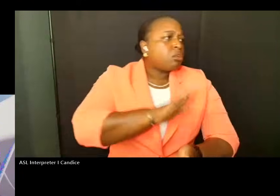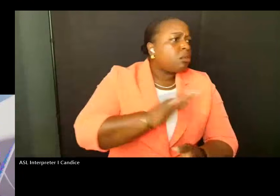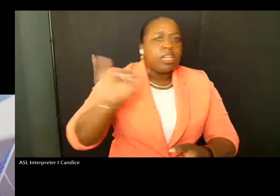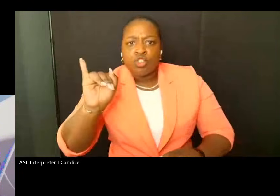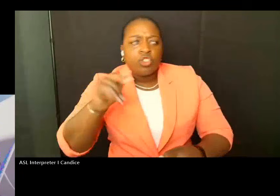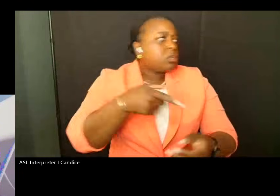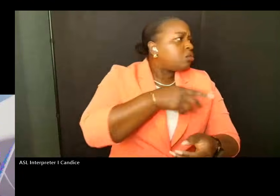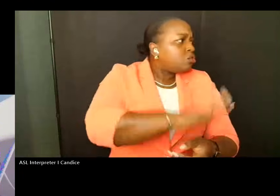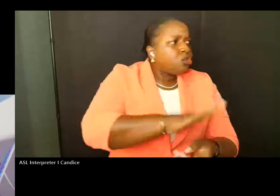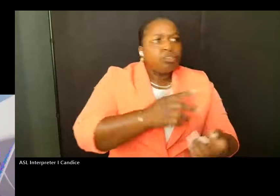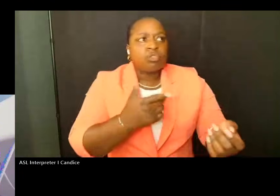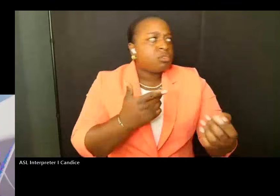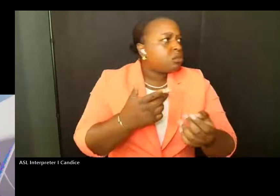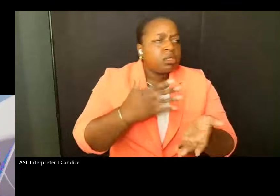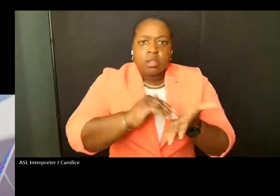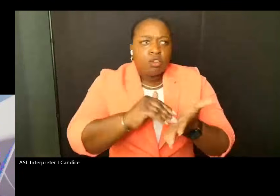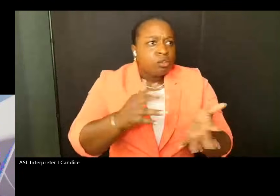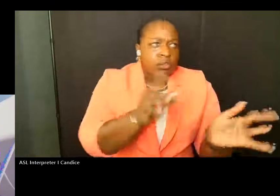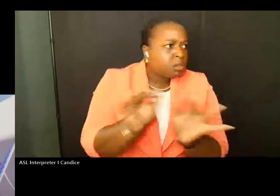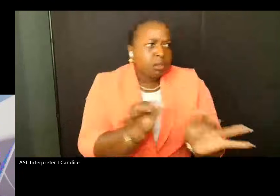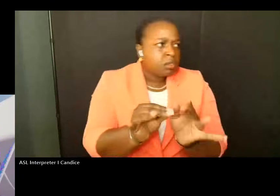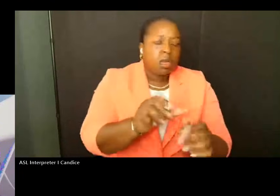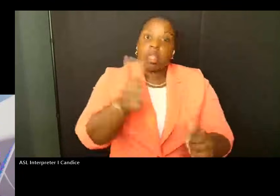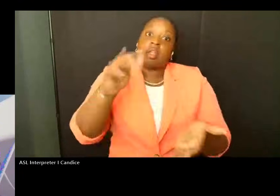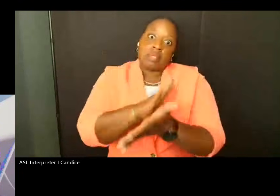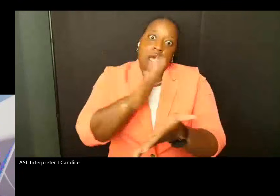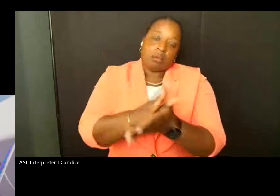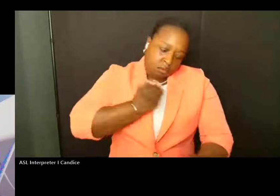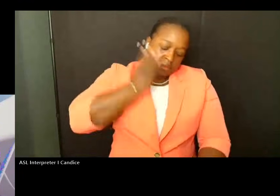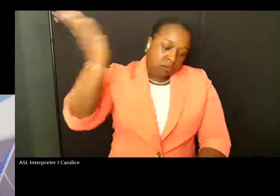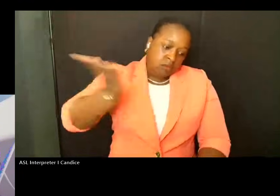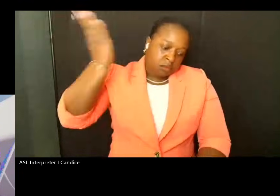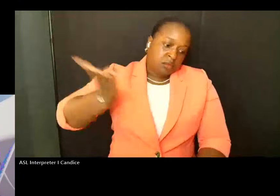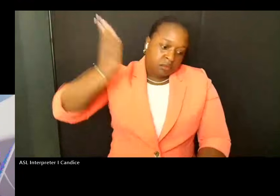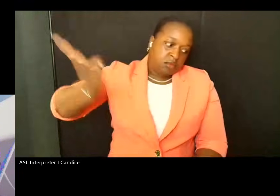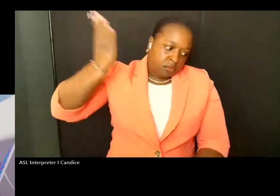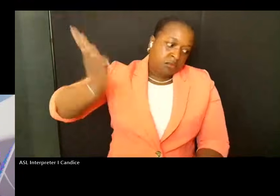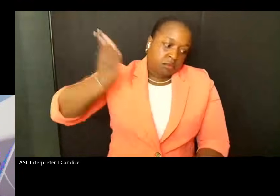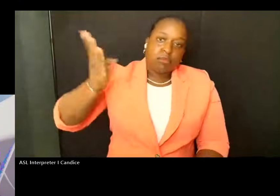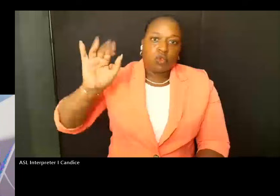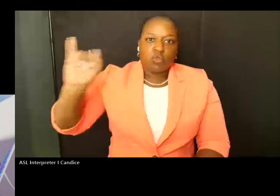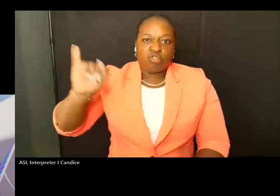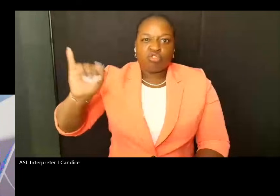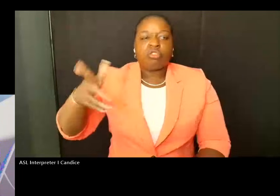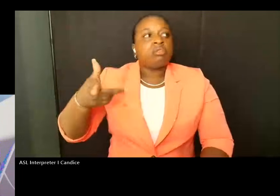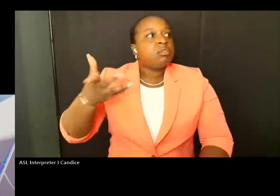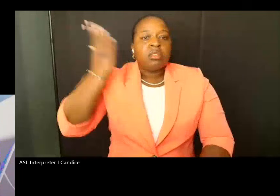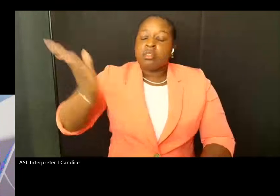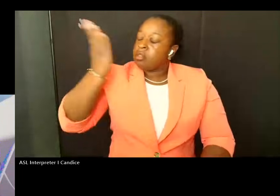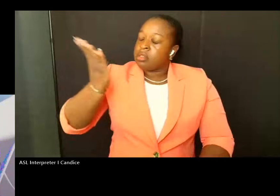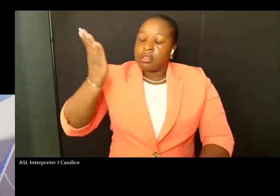a lot of medical documentations had to be submitted. She had to take -- I mean, I've never